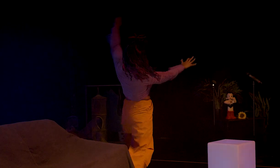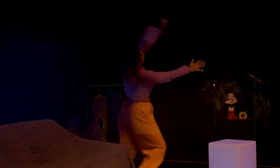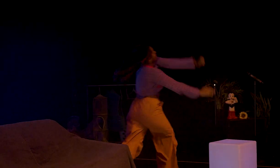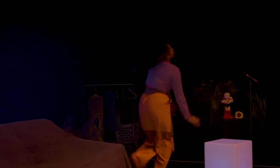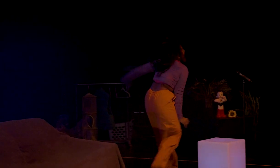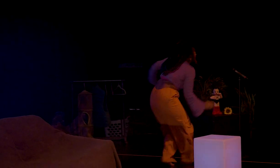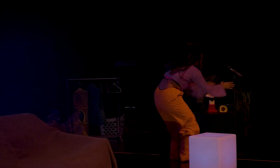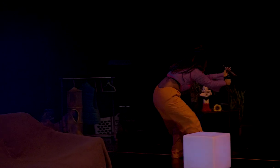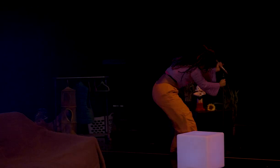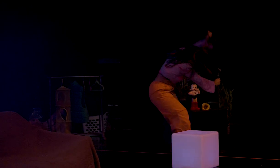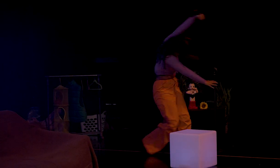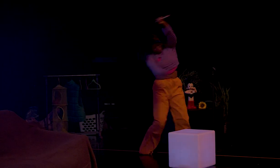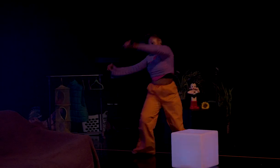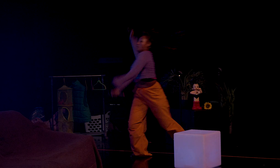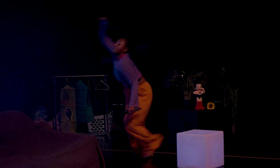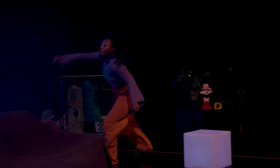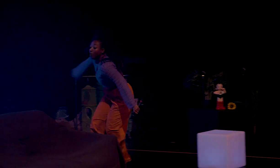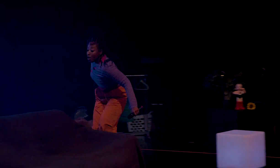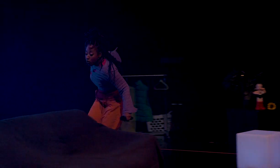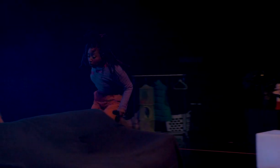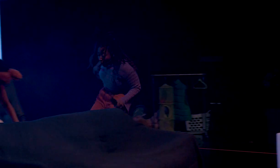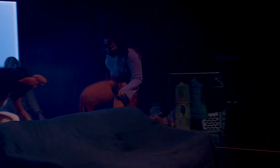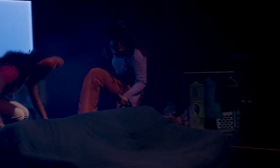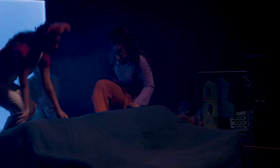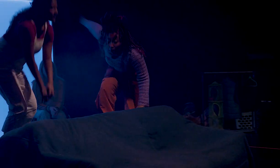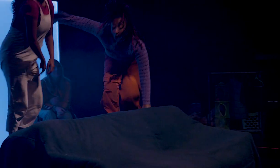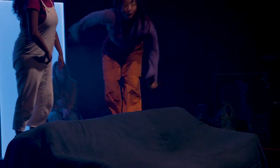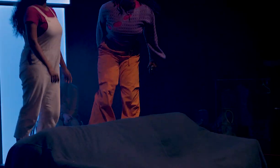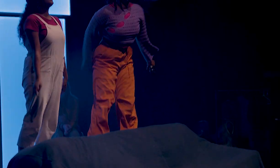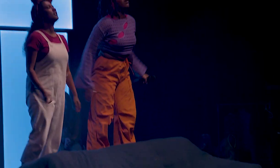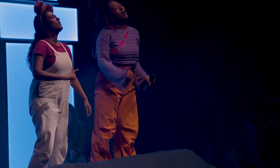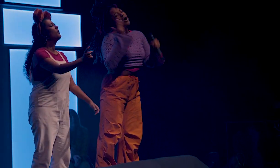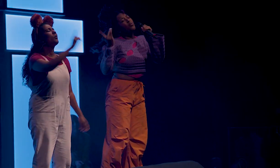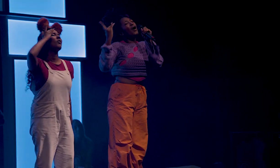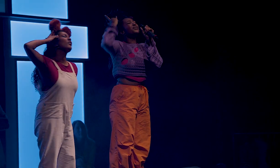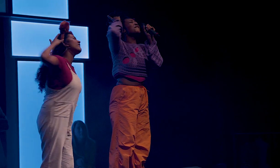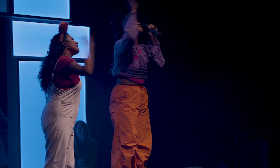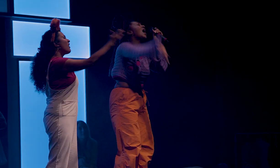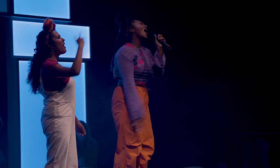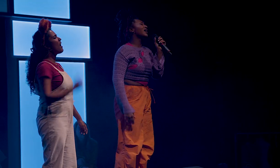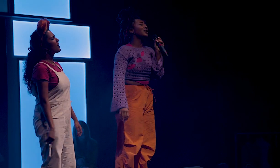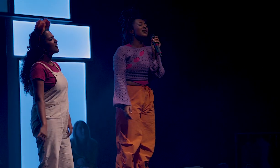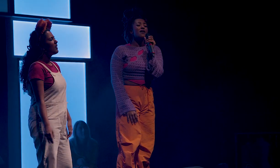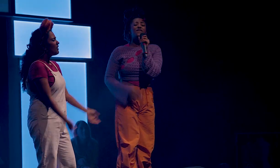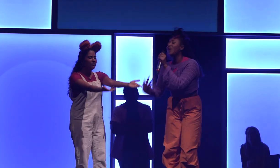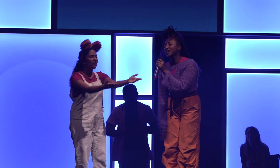[POSH ACCENT] 'What the fuck? For fuck's sake, Sash, I love you so much babe, but